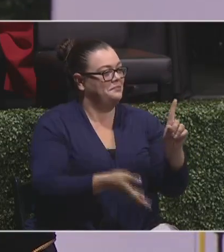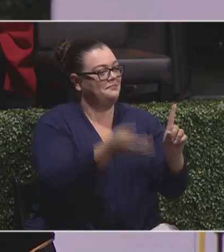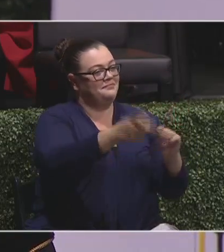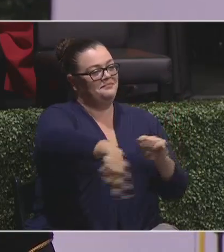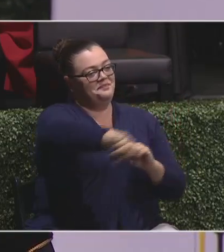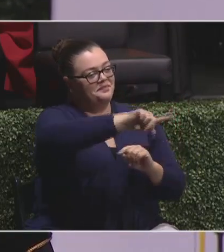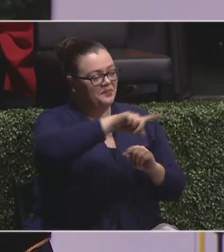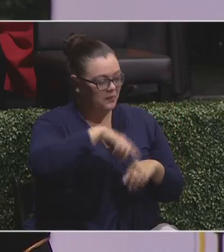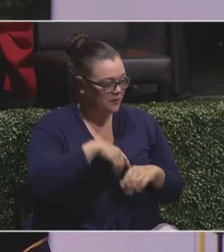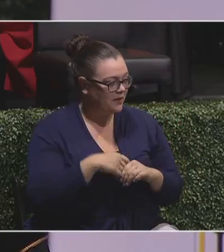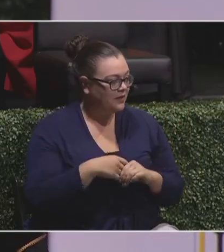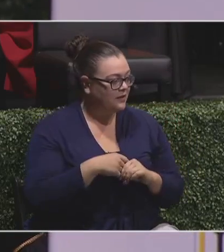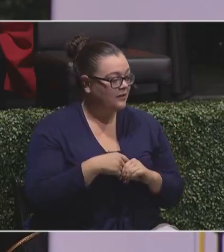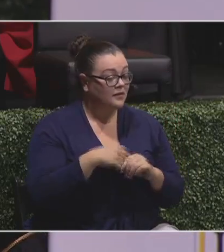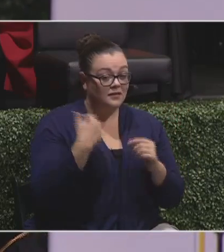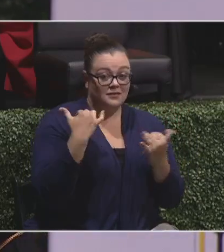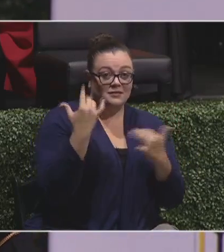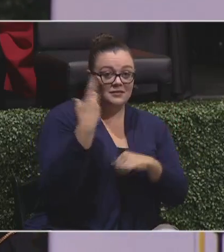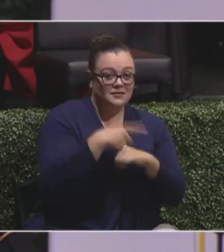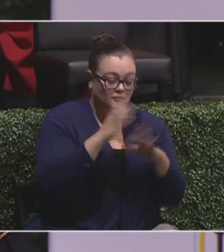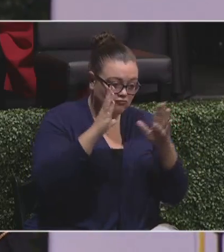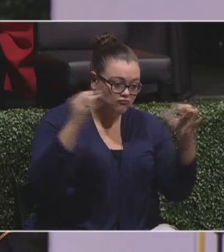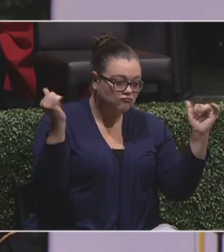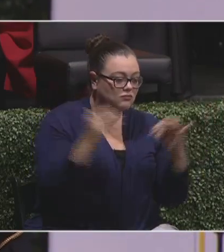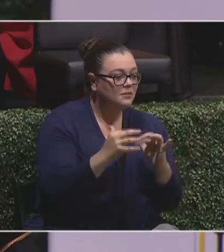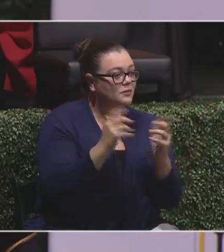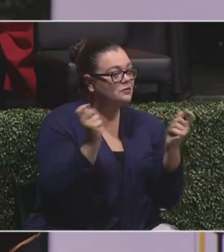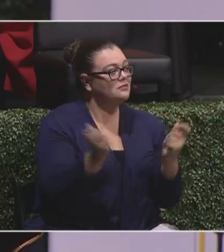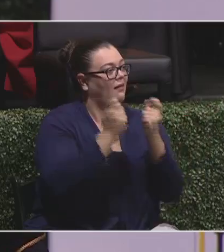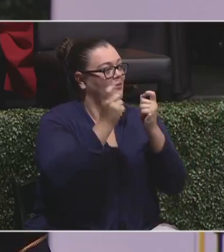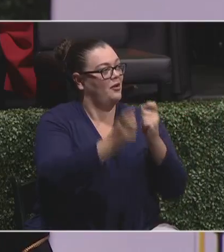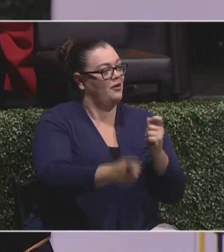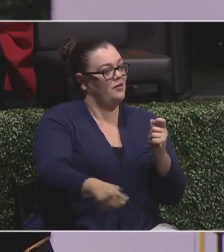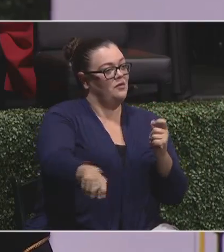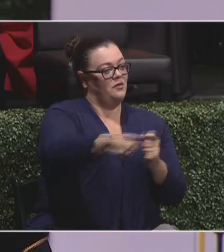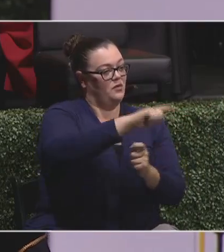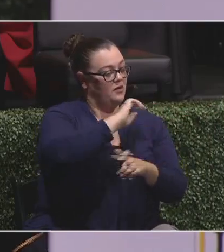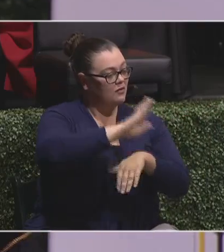A MASTERS DEGREE? THAT'S TERRIFIC. CONGRATULATIONS EVERYBODY.